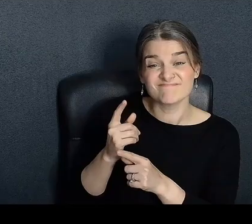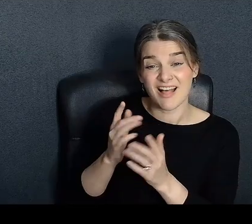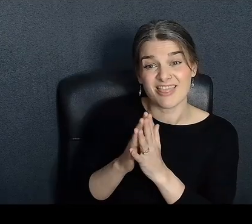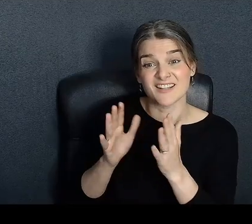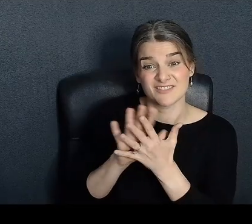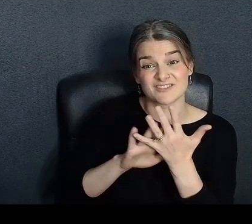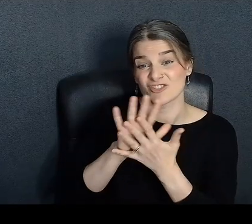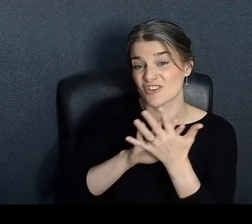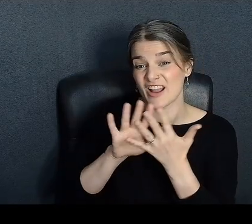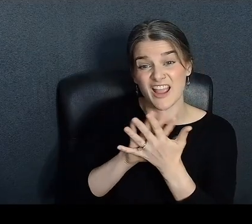Any other questions?